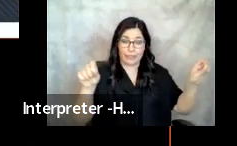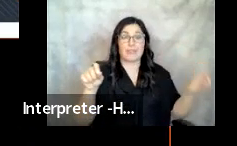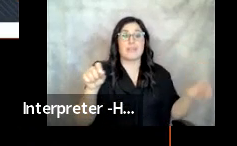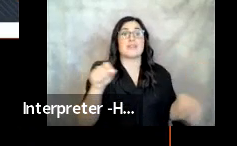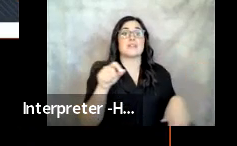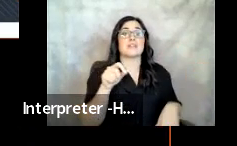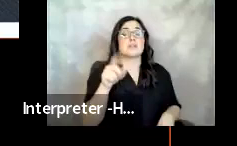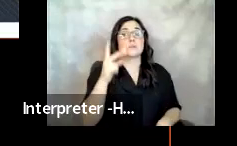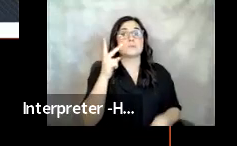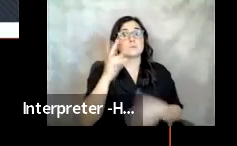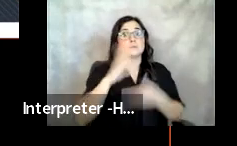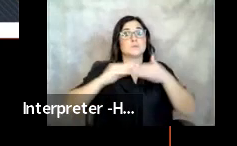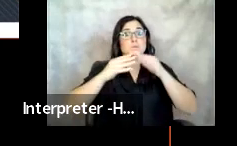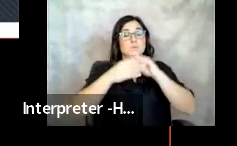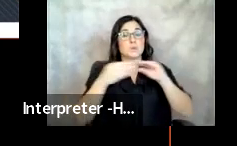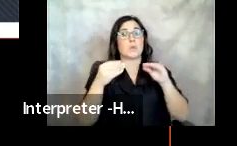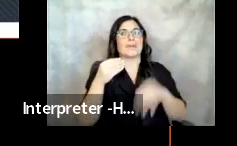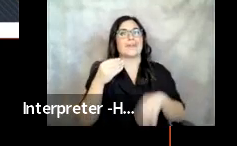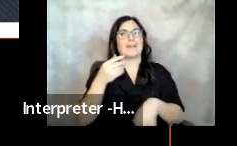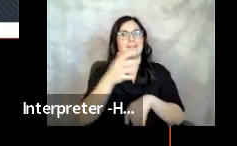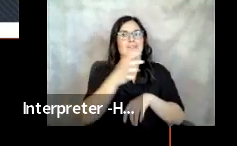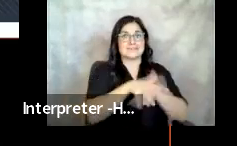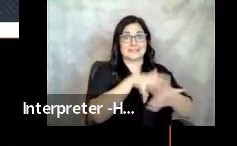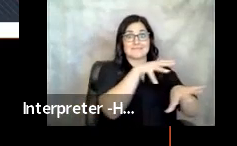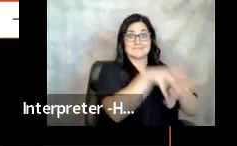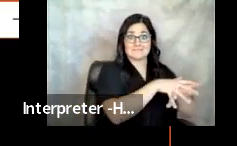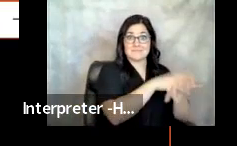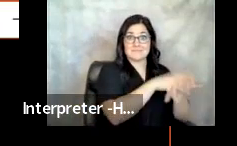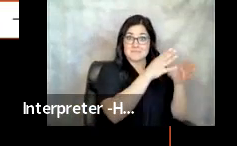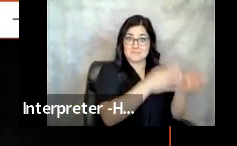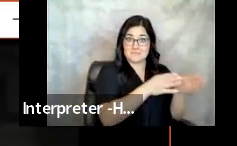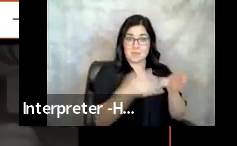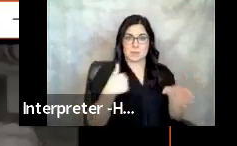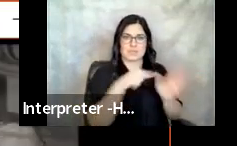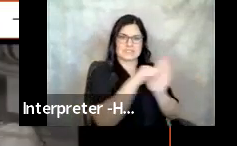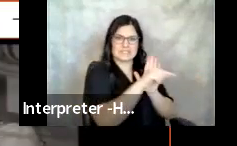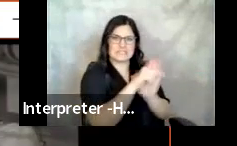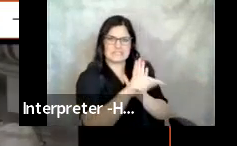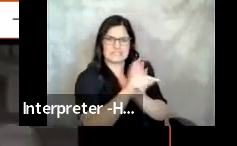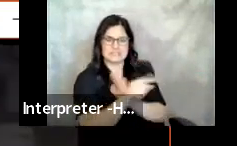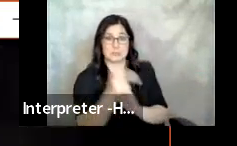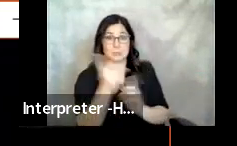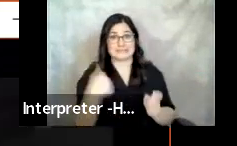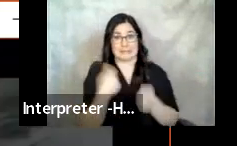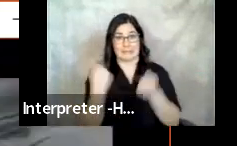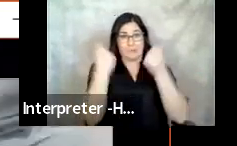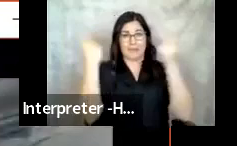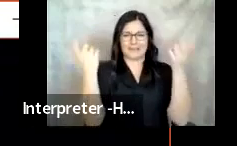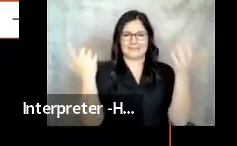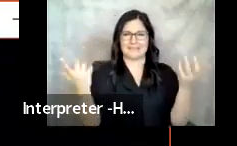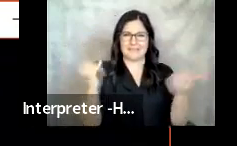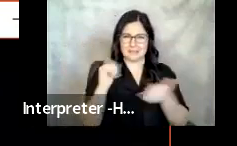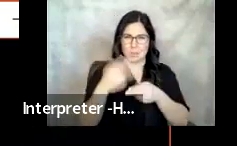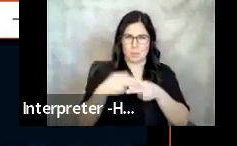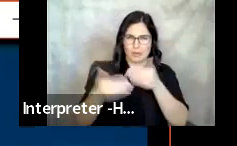Of Native American. Destruction. This is supposedly progress. Here it is. I'll skip ahead. Here.